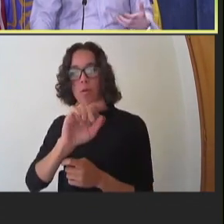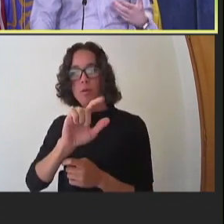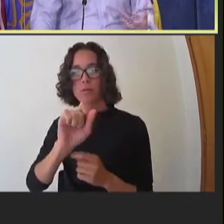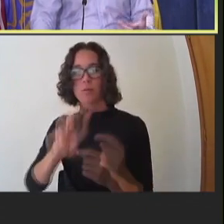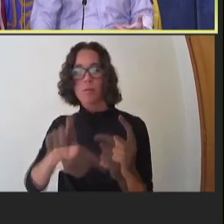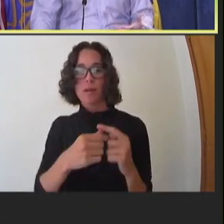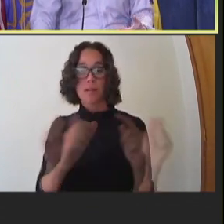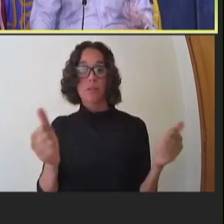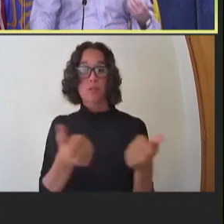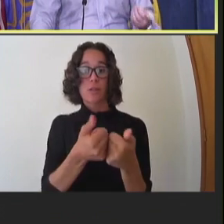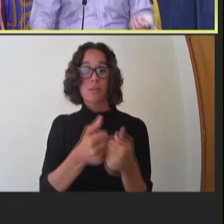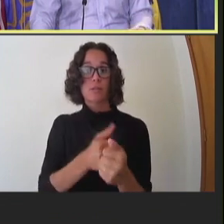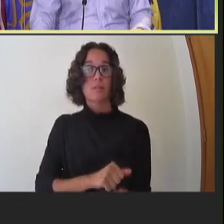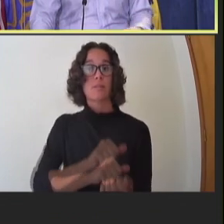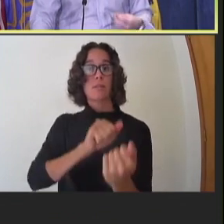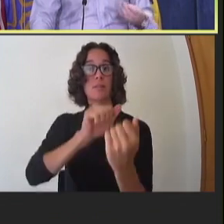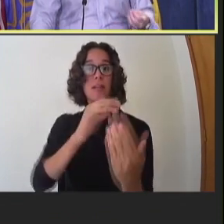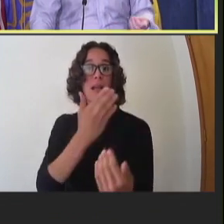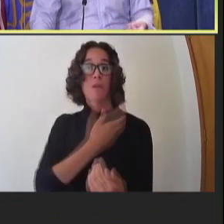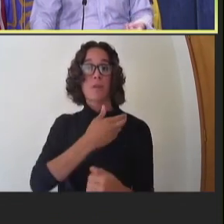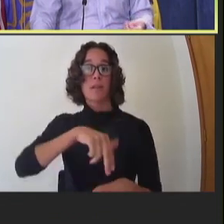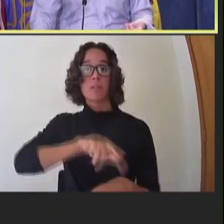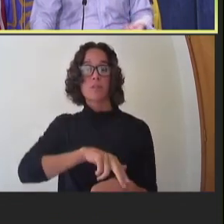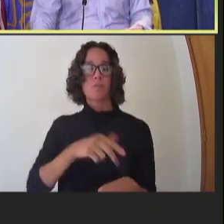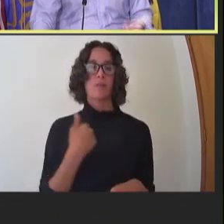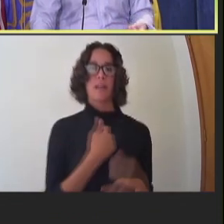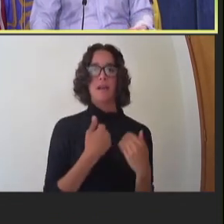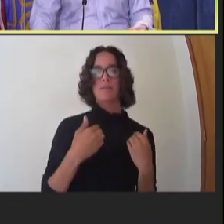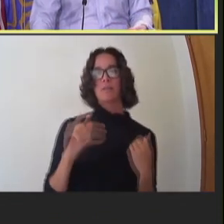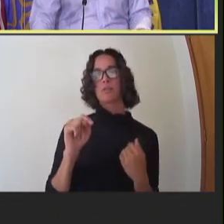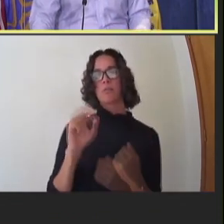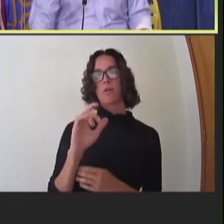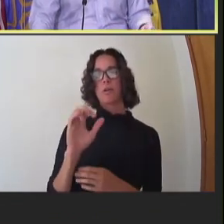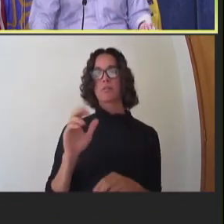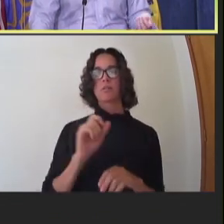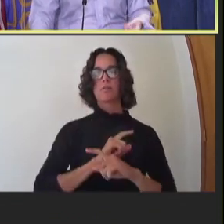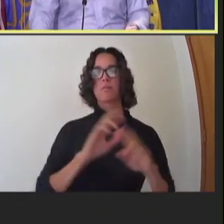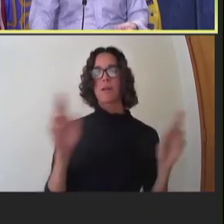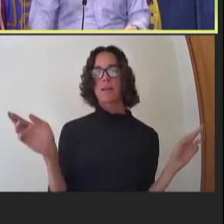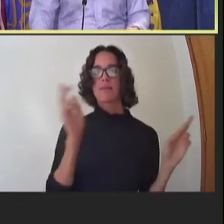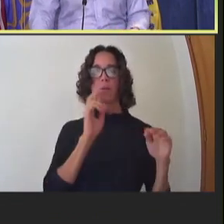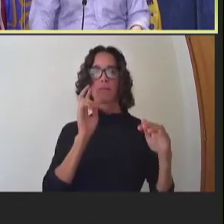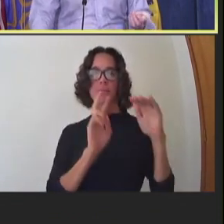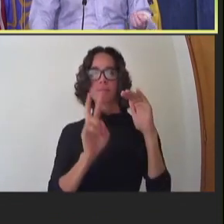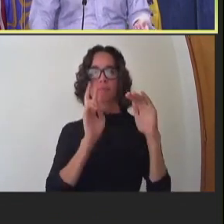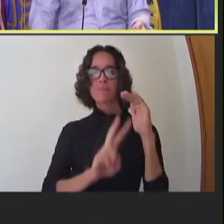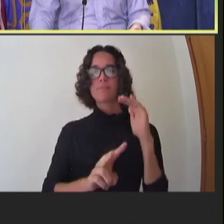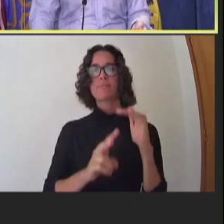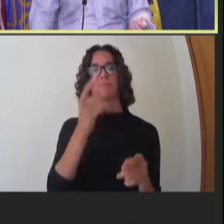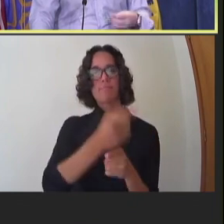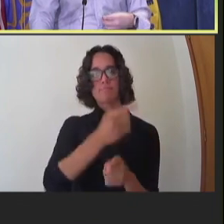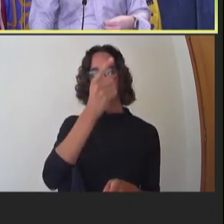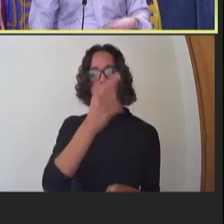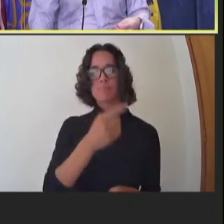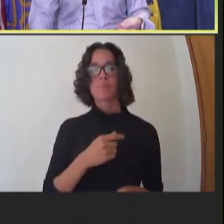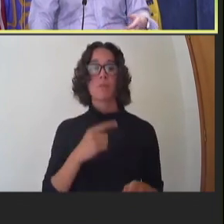tools that we need to bring forecasting and other modeling capabilities to bear. Predict does its work closely in concert with two other divisions,